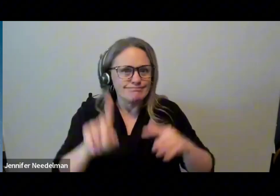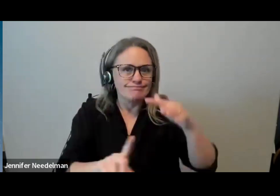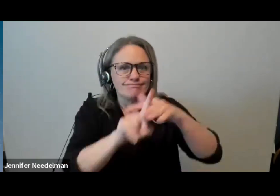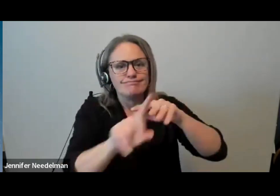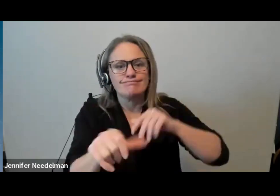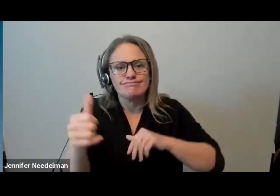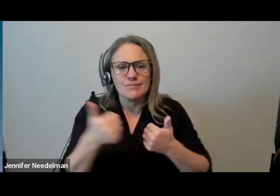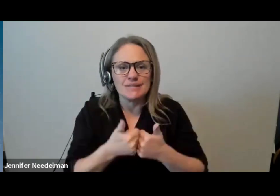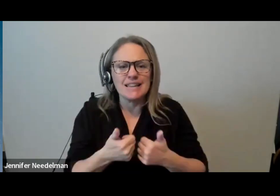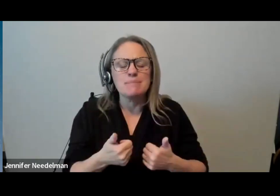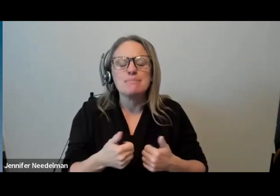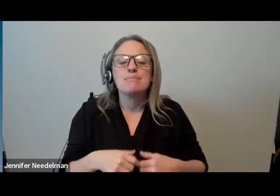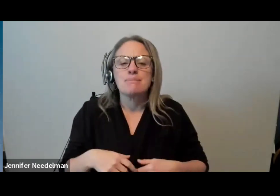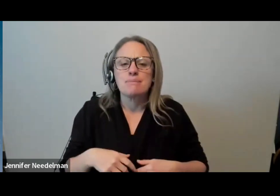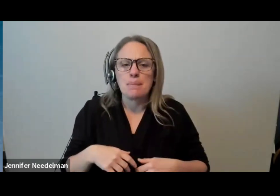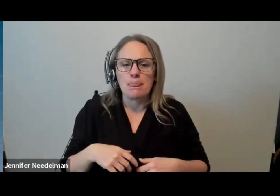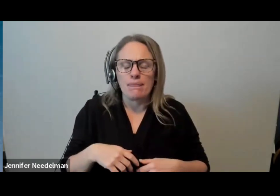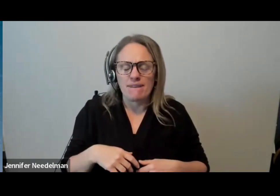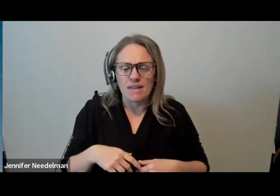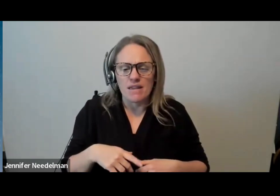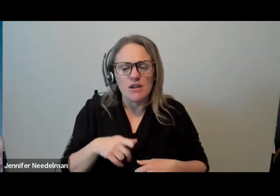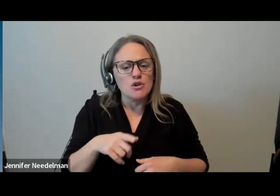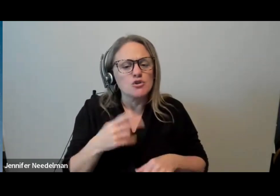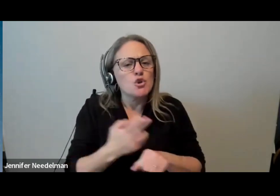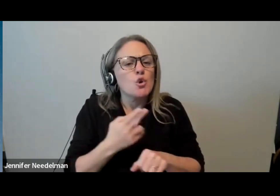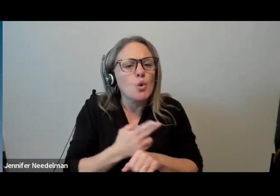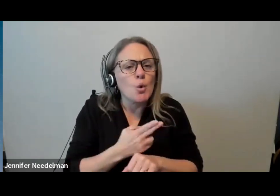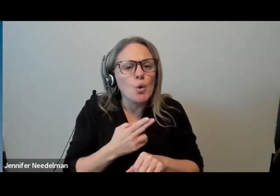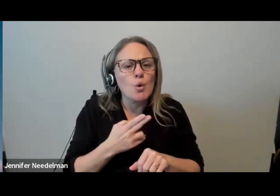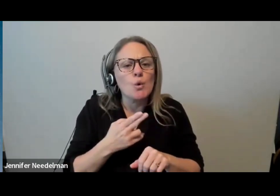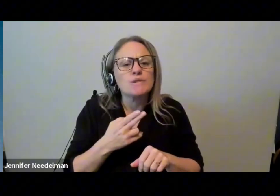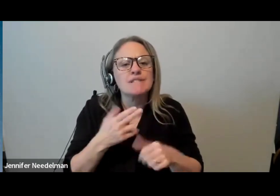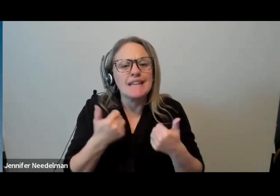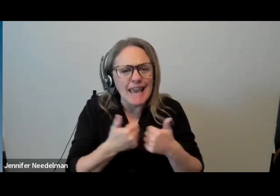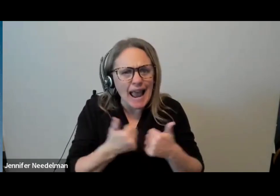to fight different ableism or help people learn more about disability